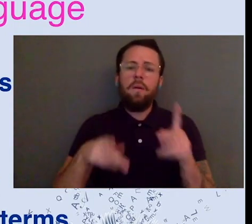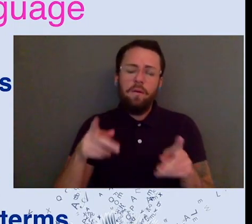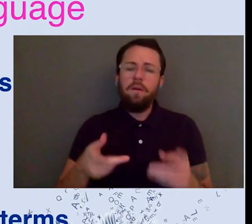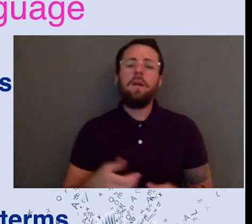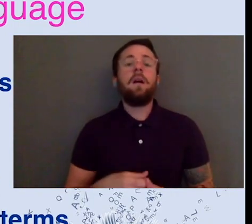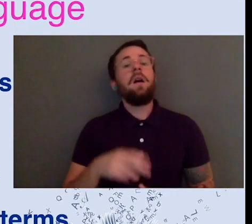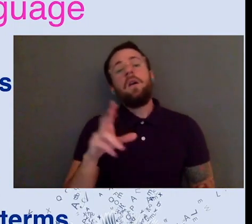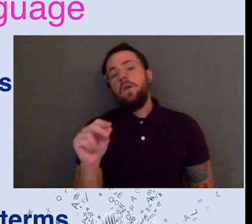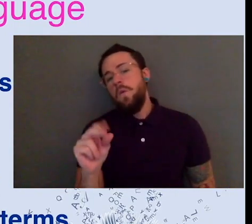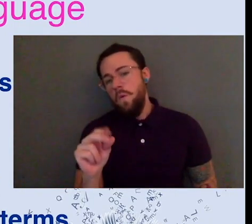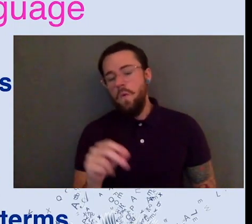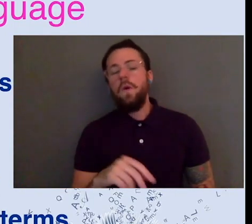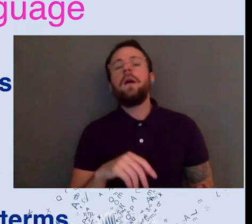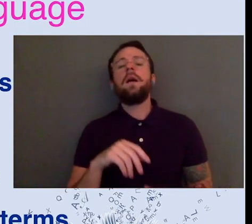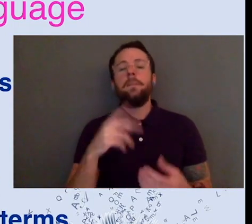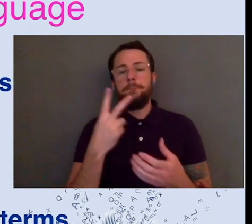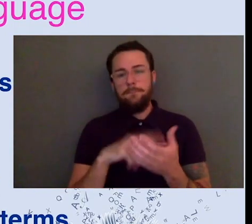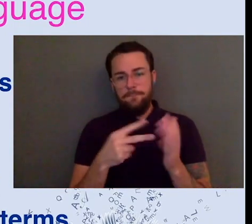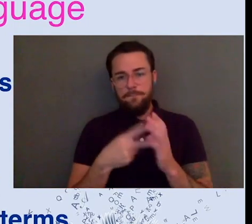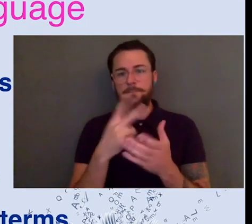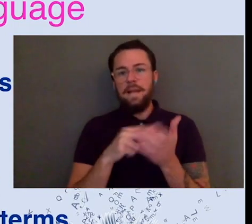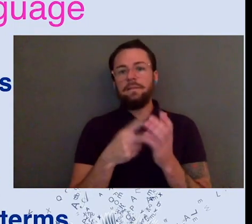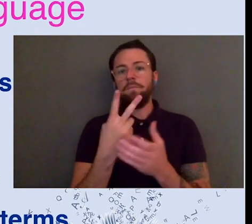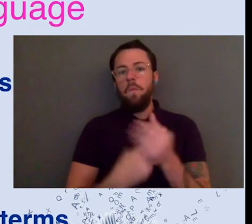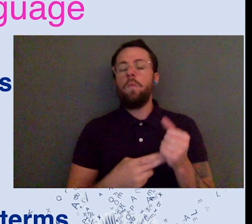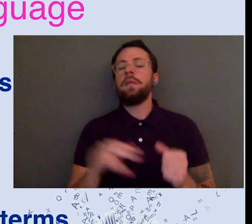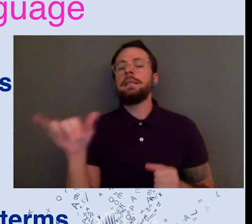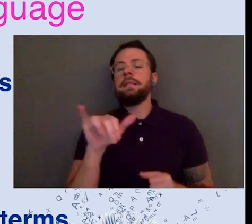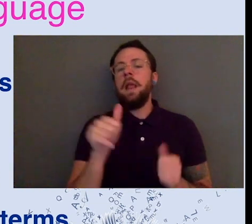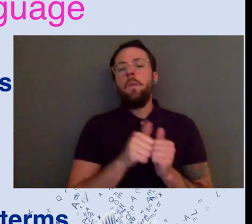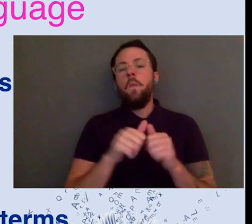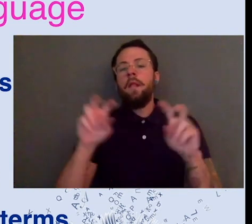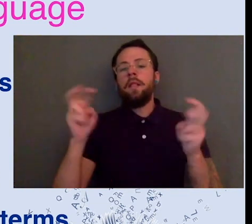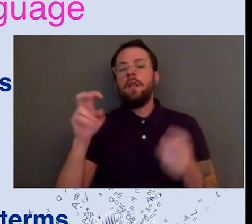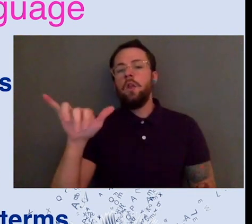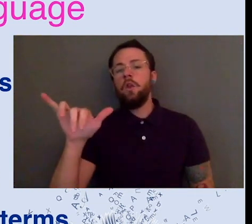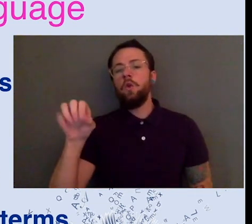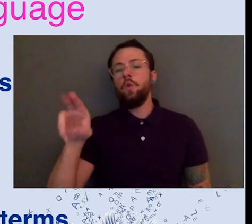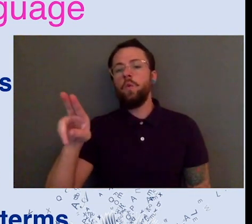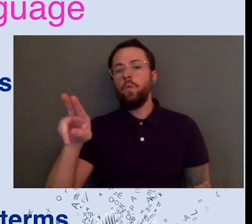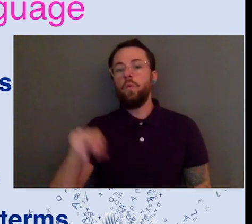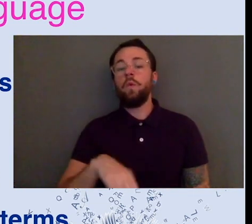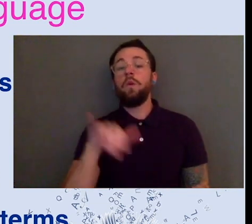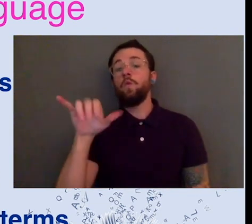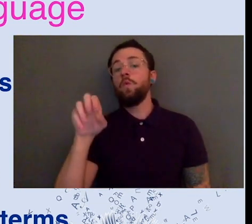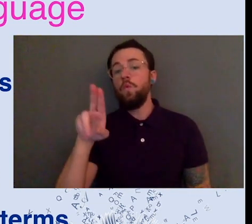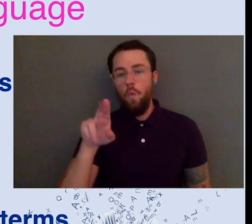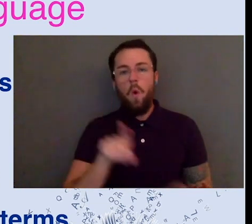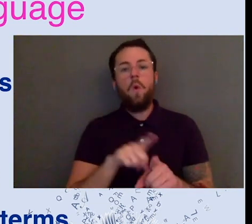and they/them pronouns in particular are something that many people can struggle with.